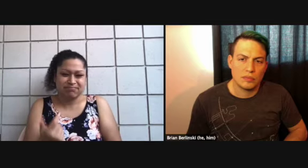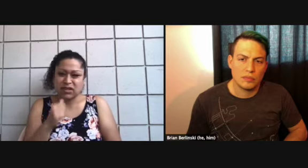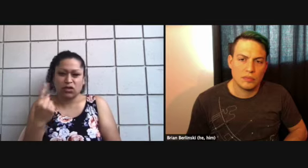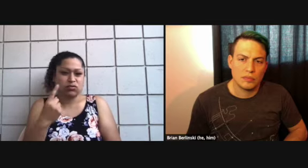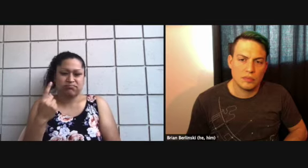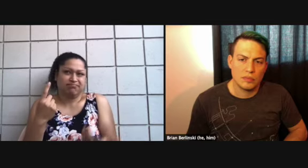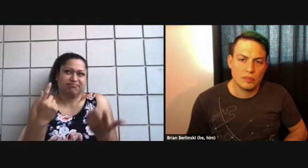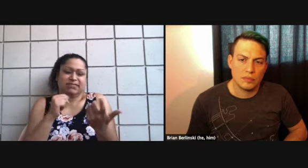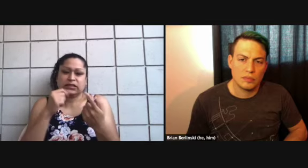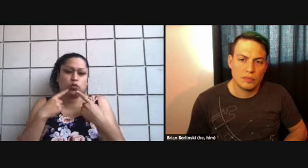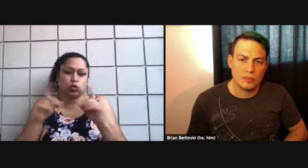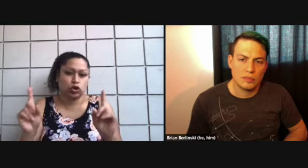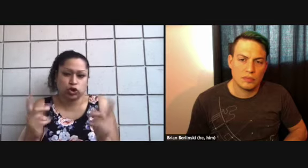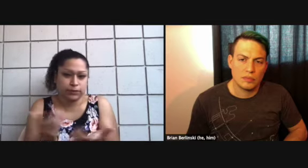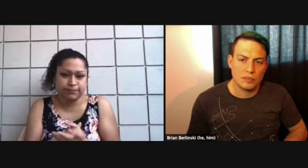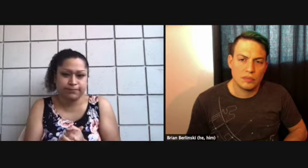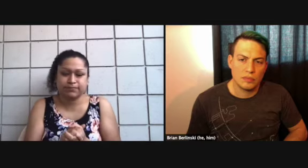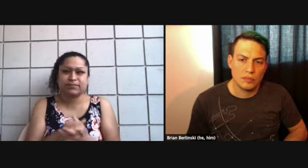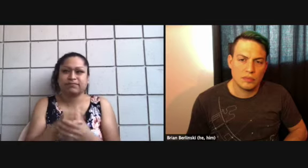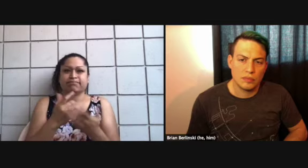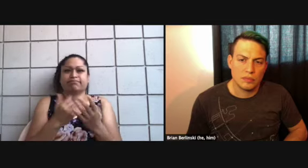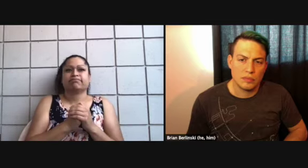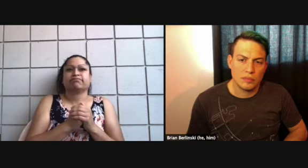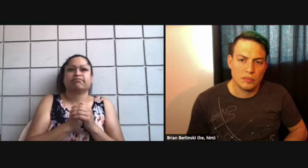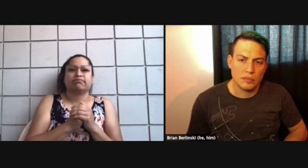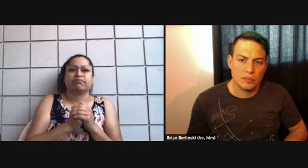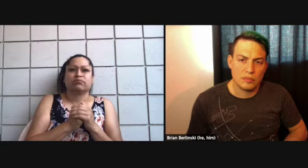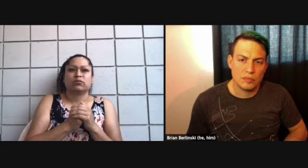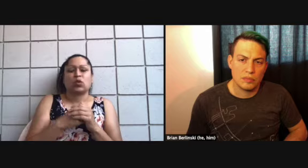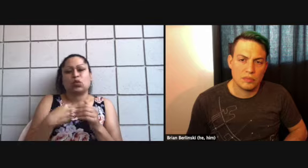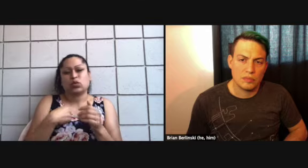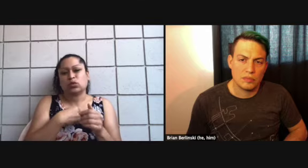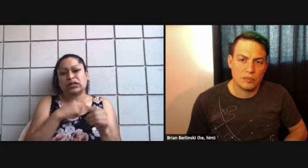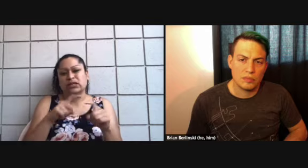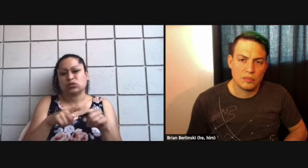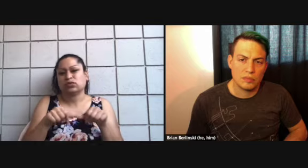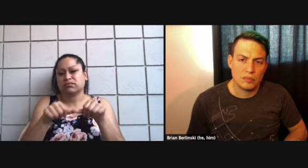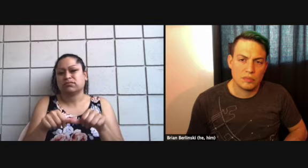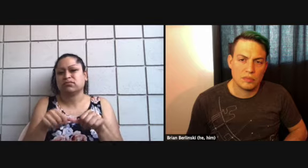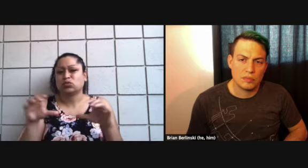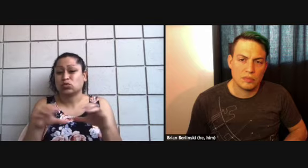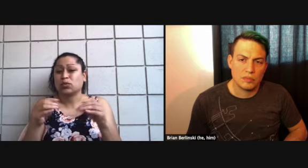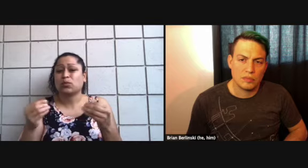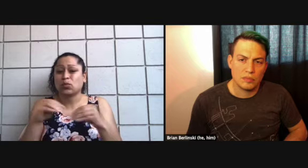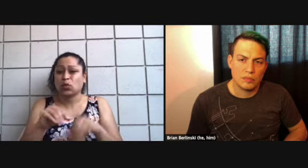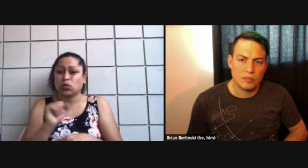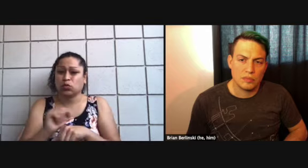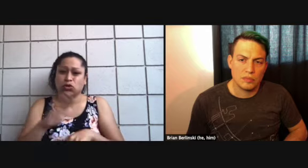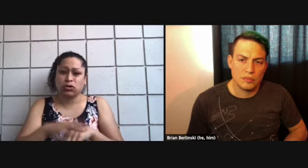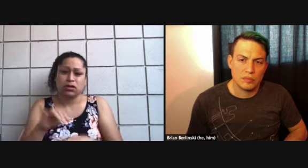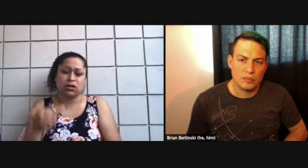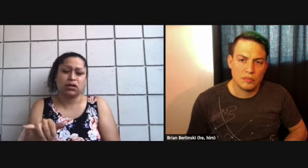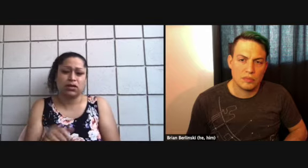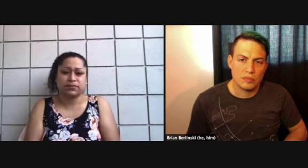It just doesn't work that way. We need to continue working on this issue.